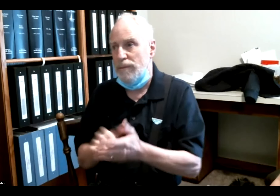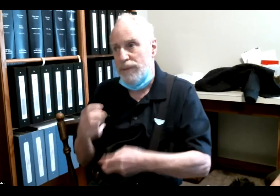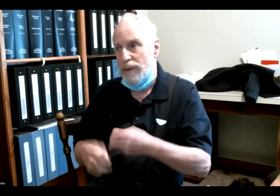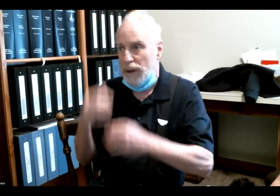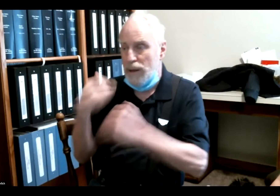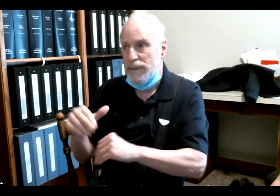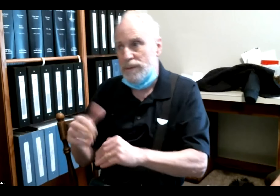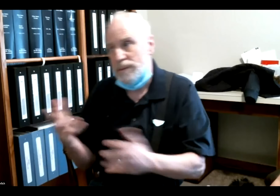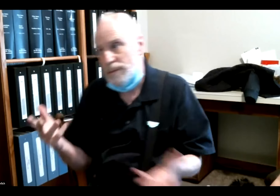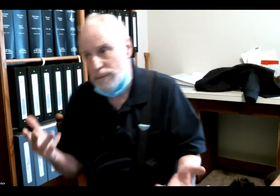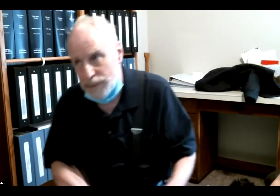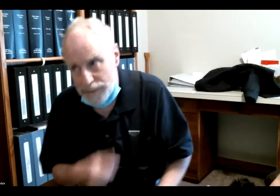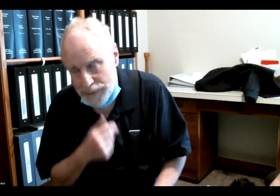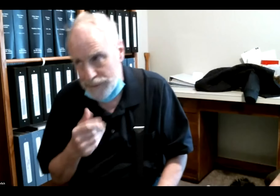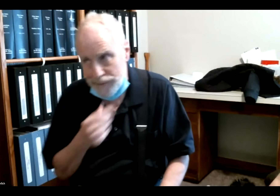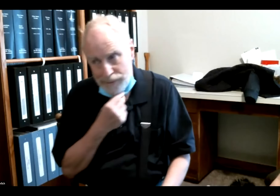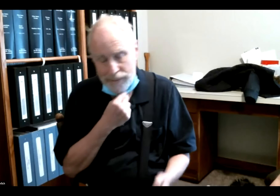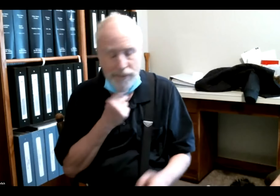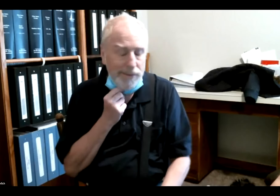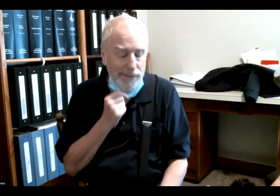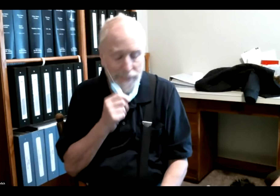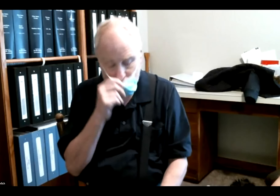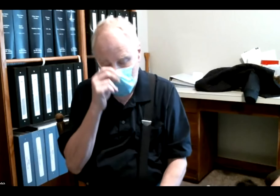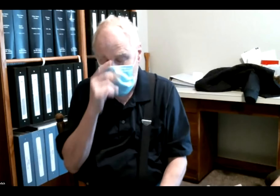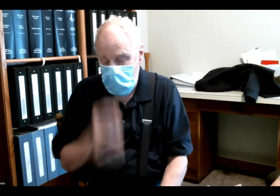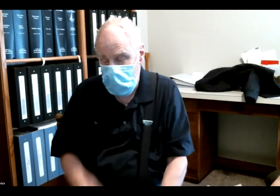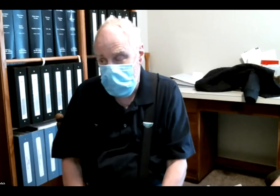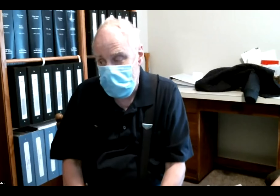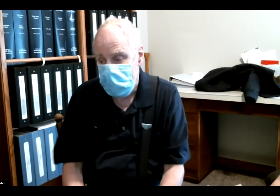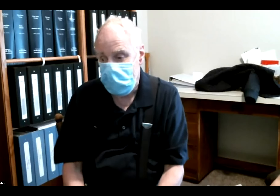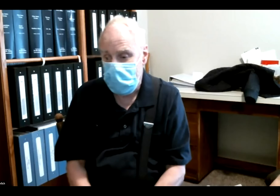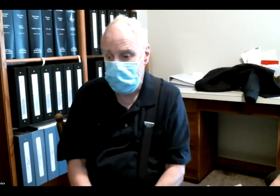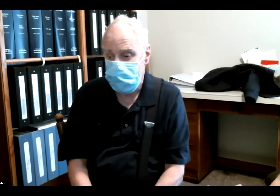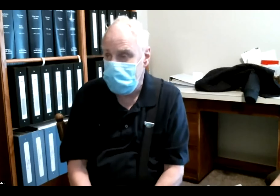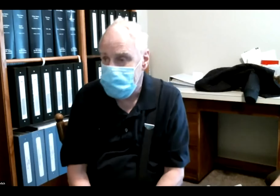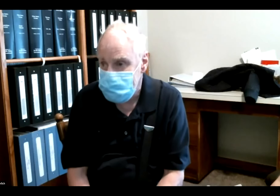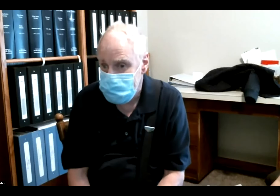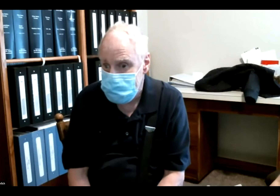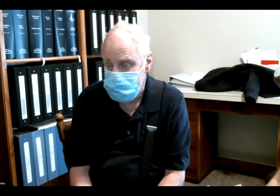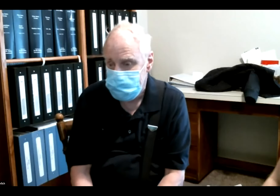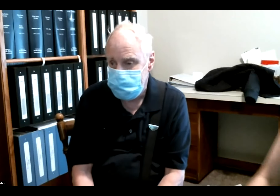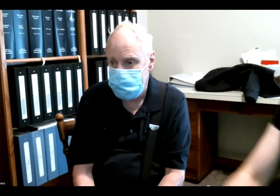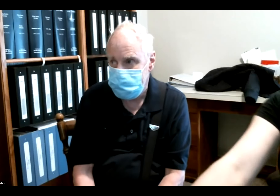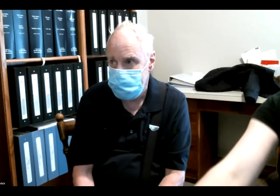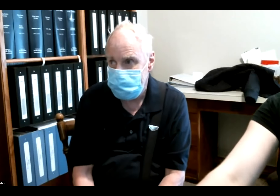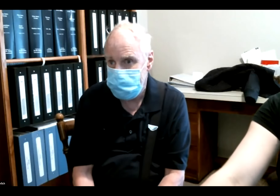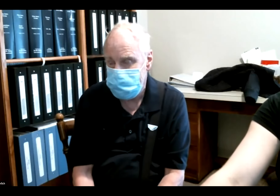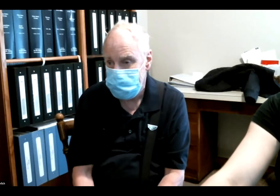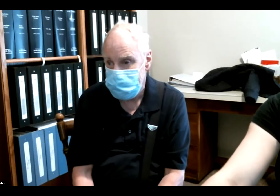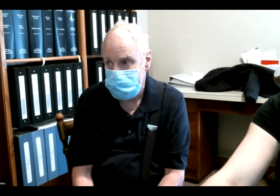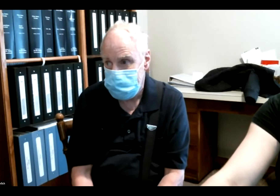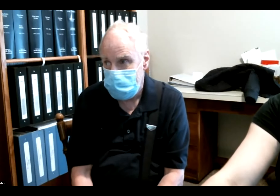or doctor's or dental needs. So there ear very limited services.